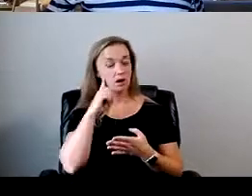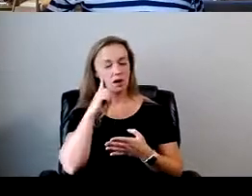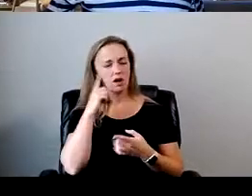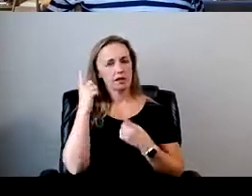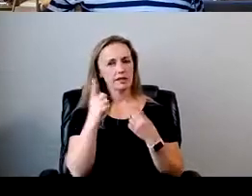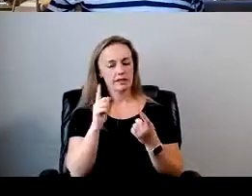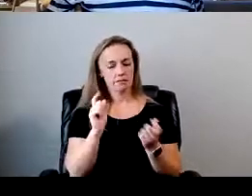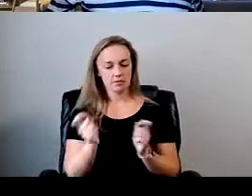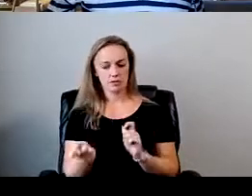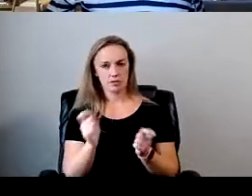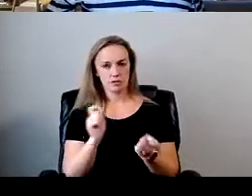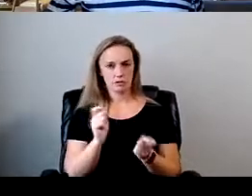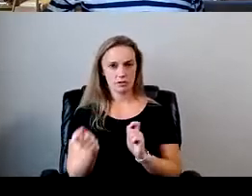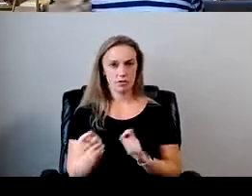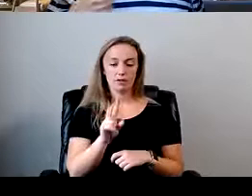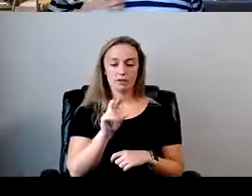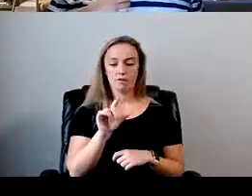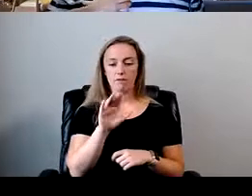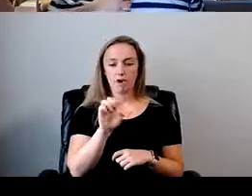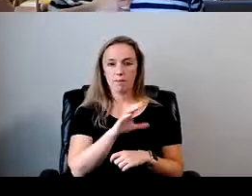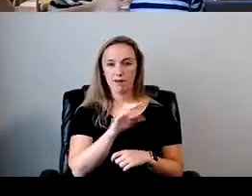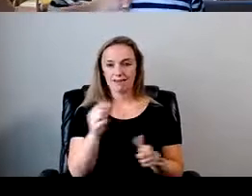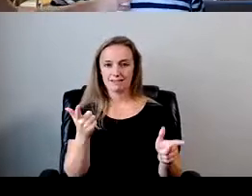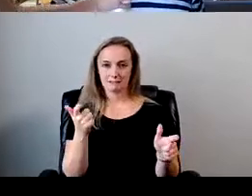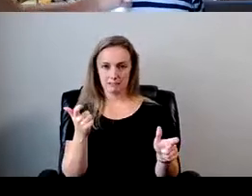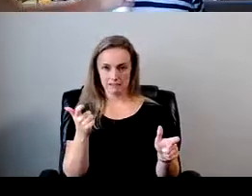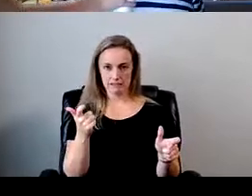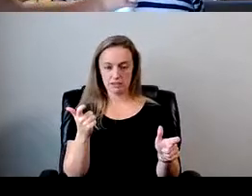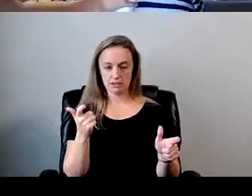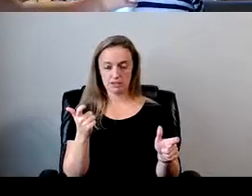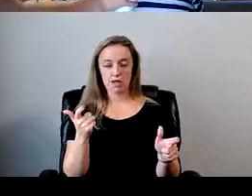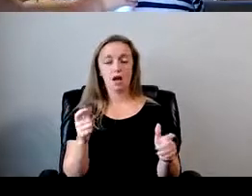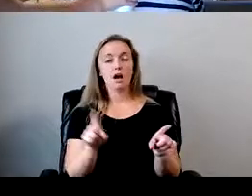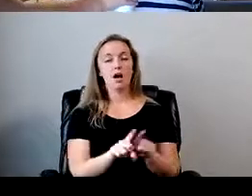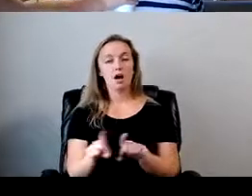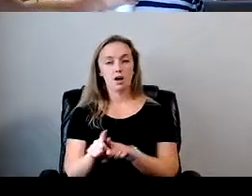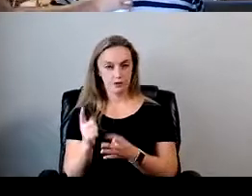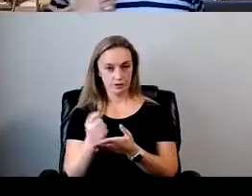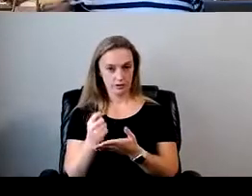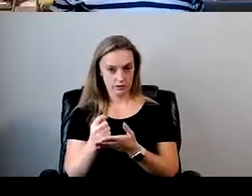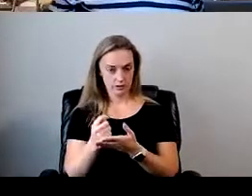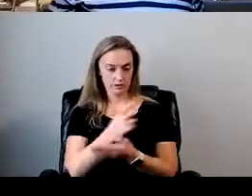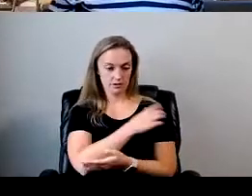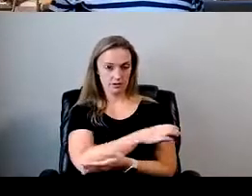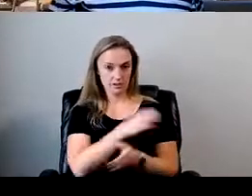of the playback or speech, additionally, clinicians should allow for pauses for silence. As some clients,